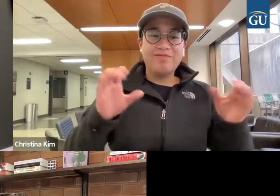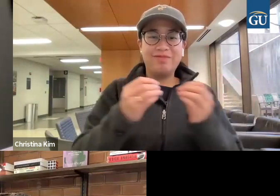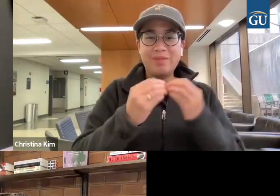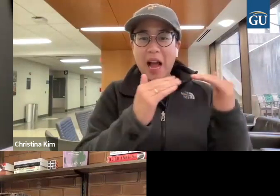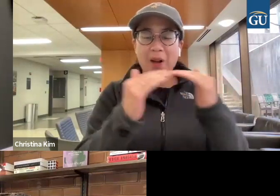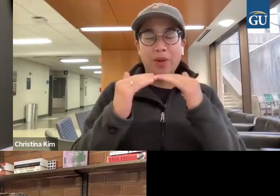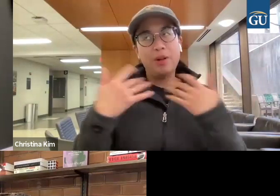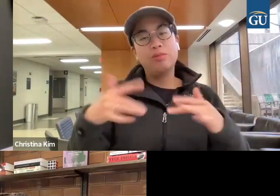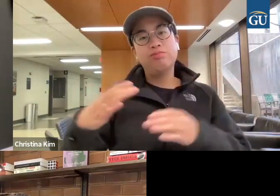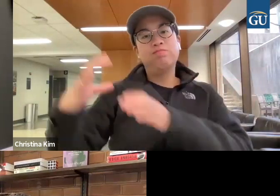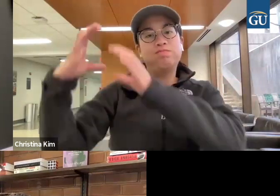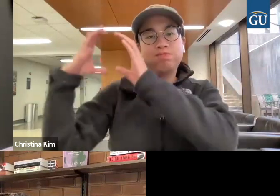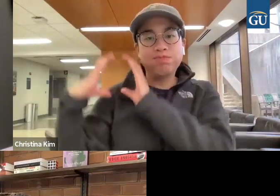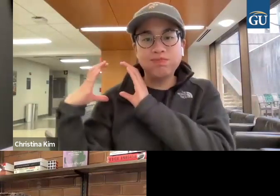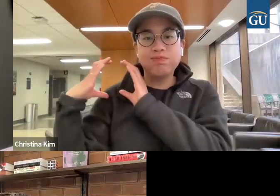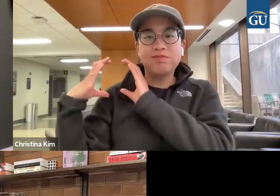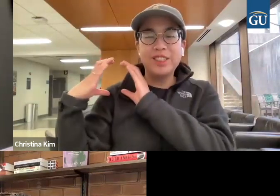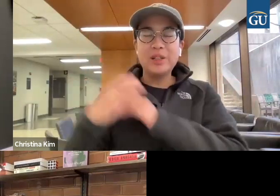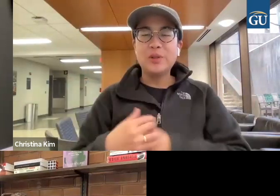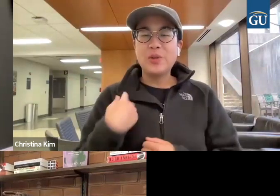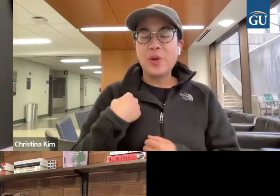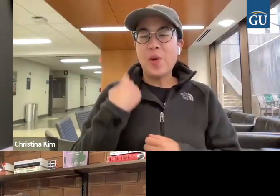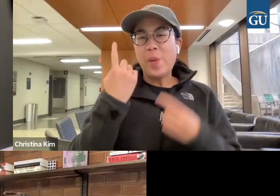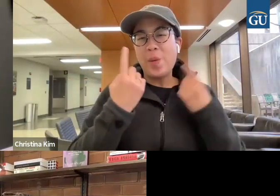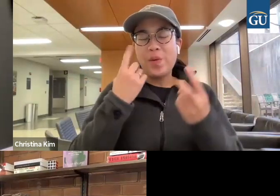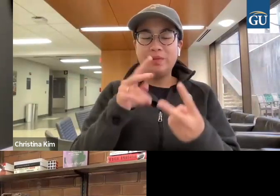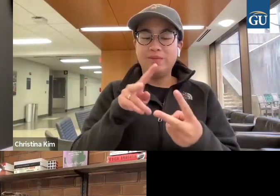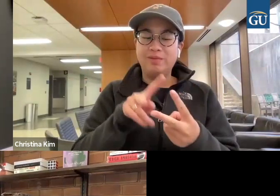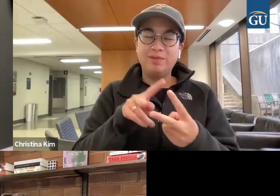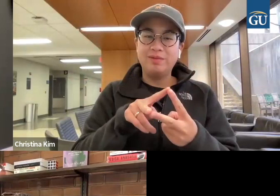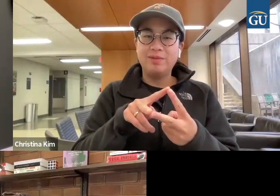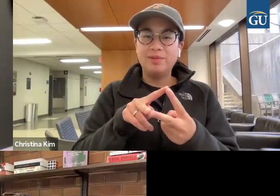To recognize advocacy,